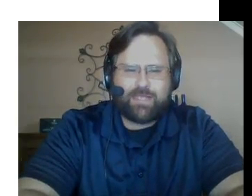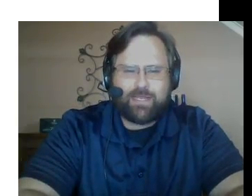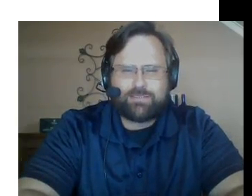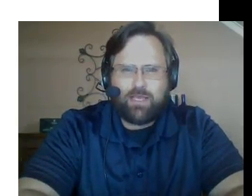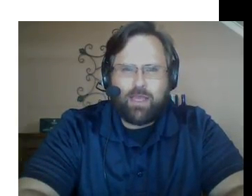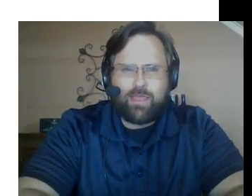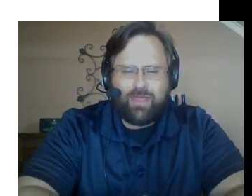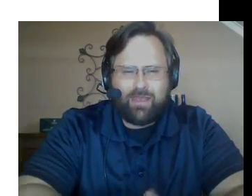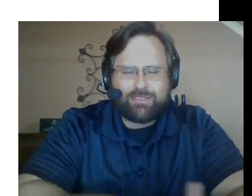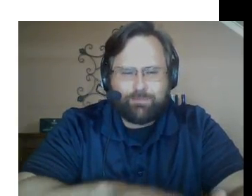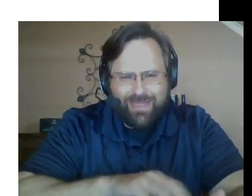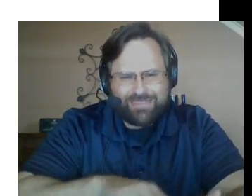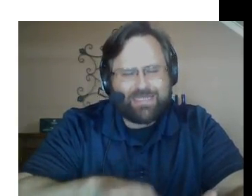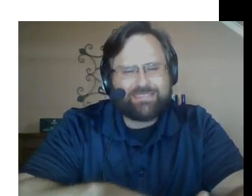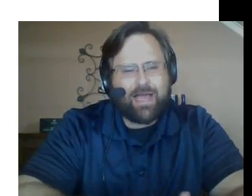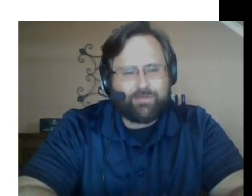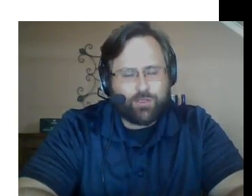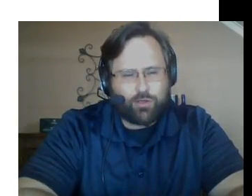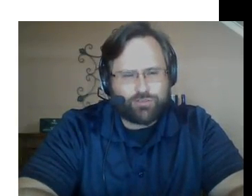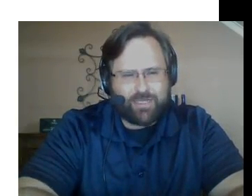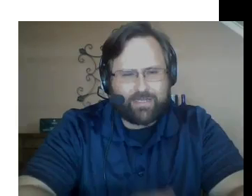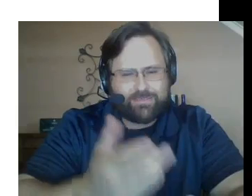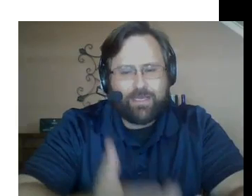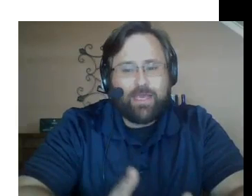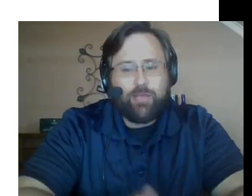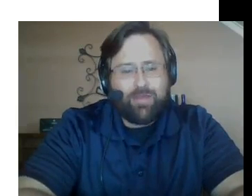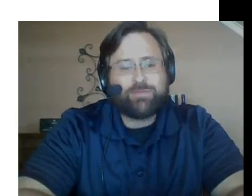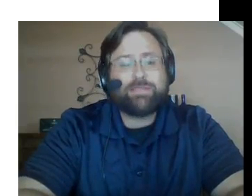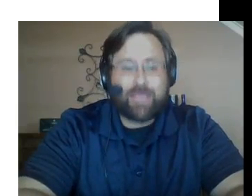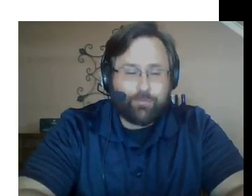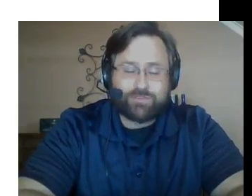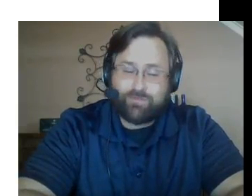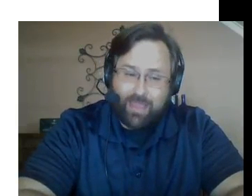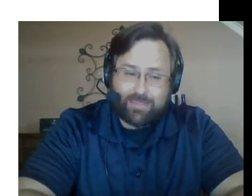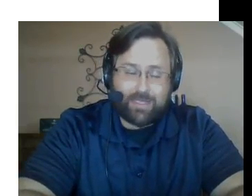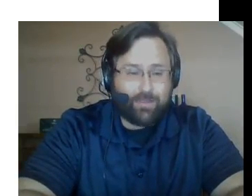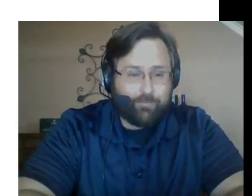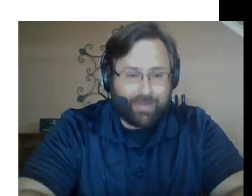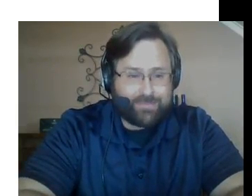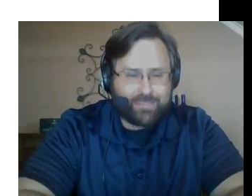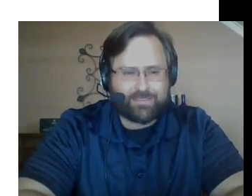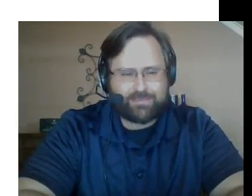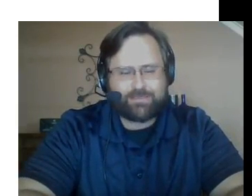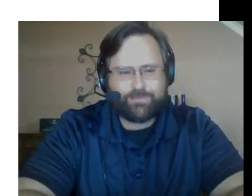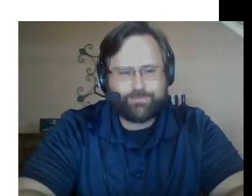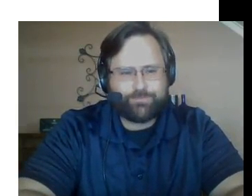sentence that is placed inside of a larger sentence here we have some examples of ASL embedded sentences